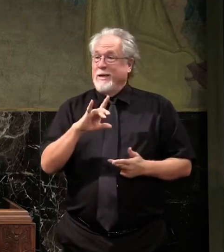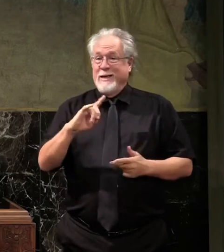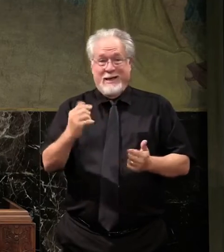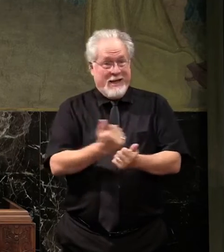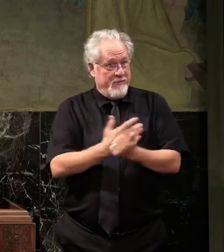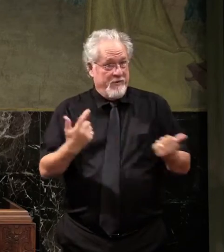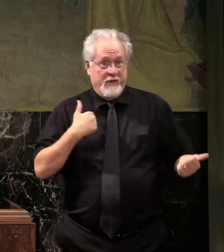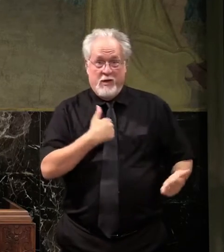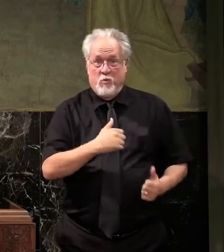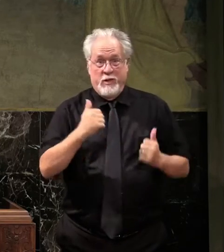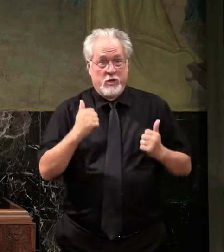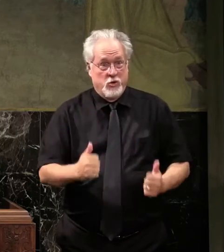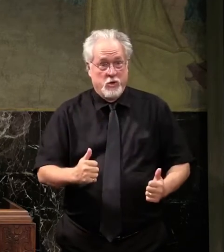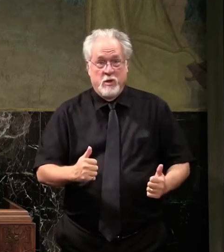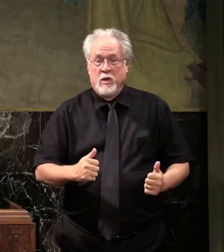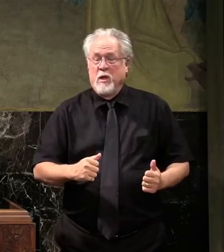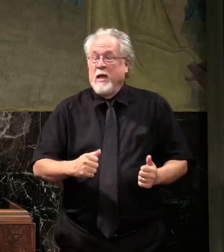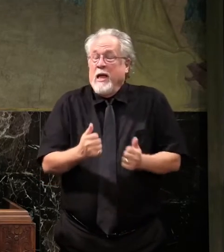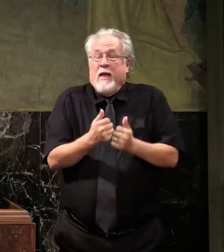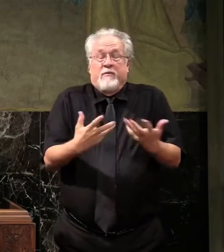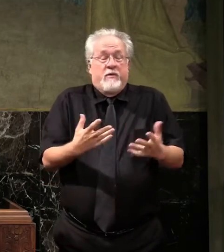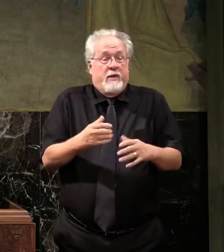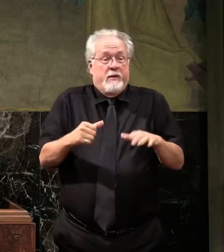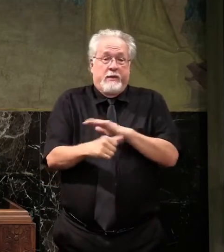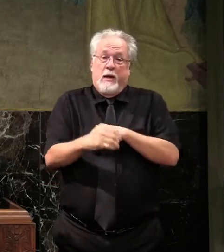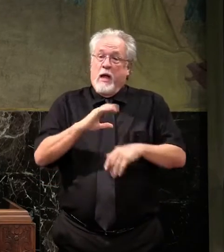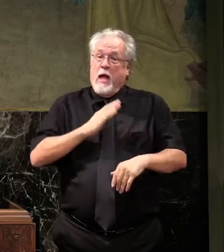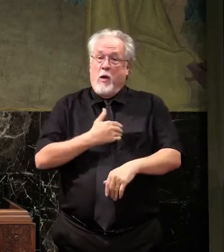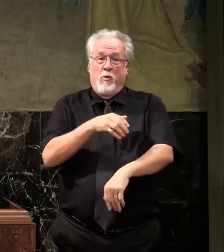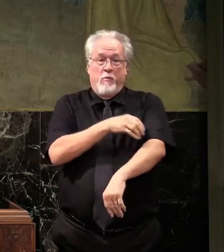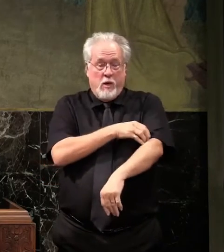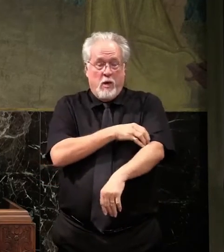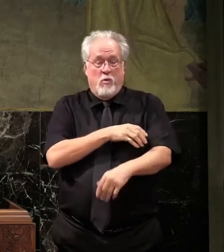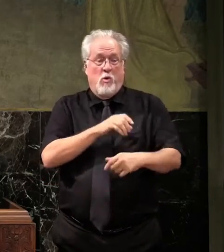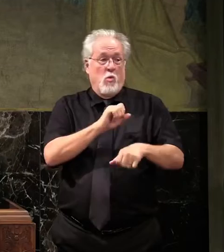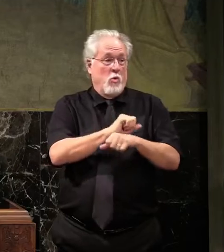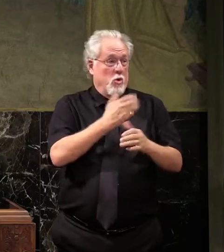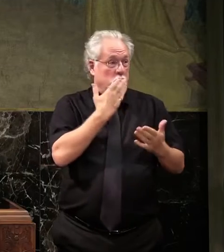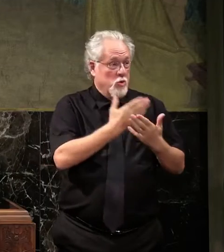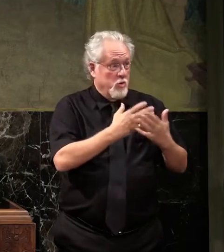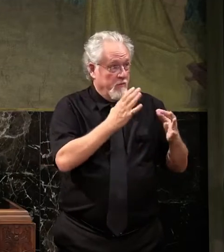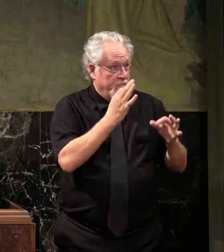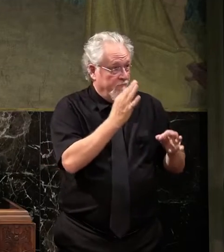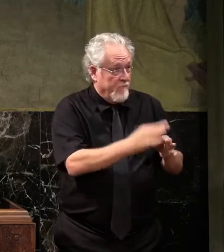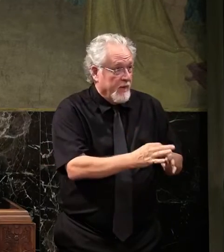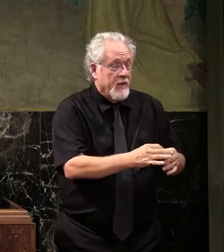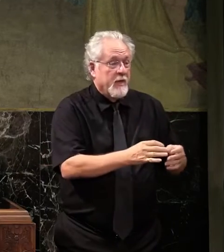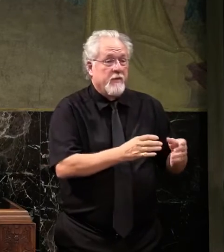everything within our power to work in good faith to compromise to find common